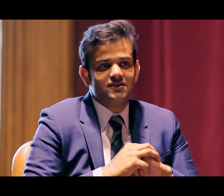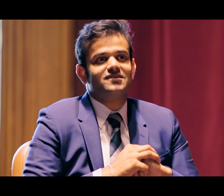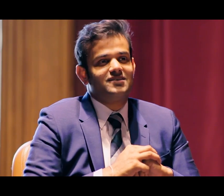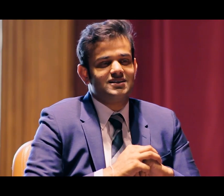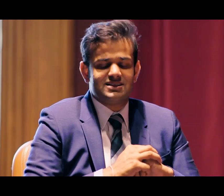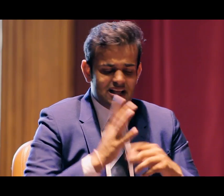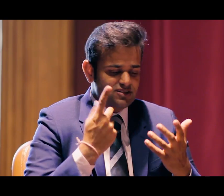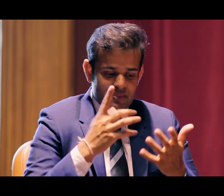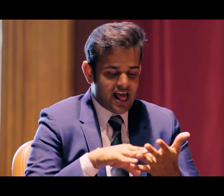Wow.